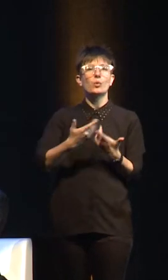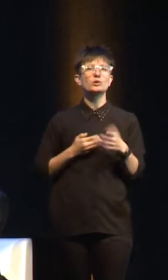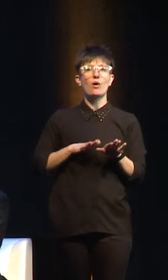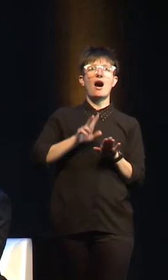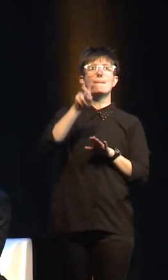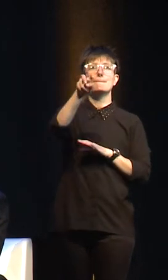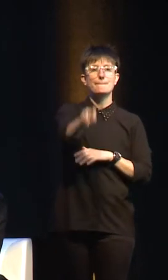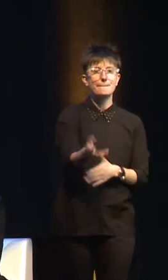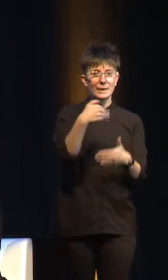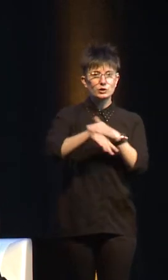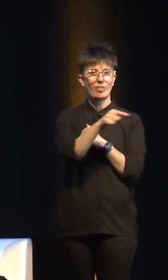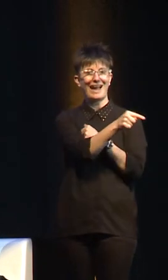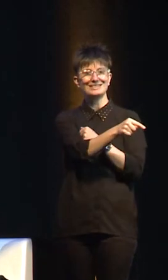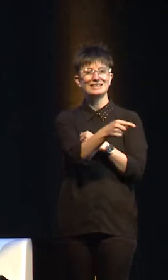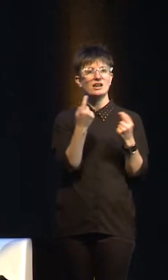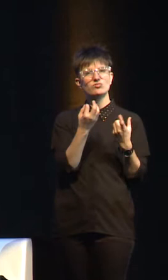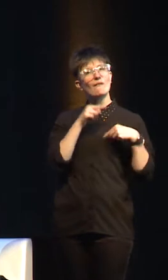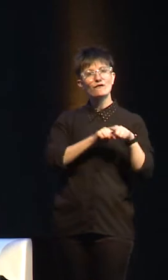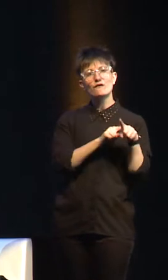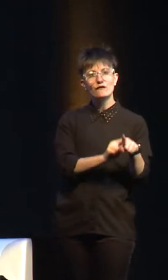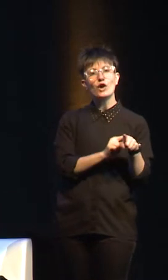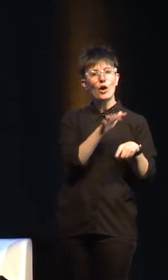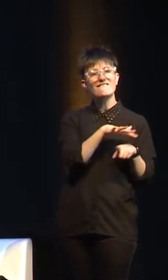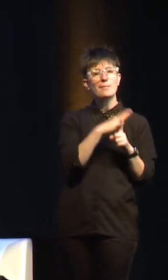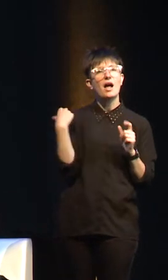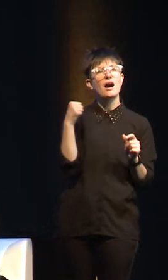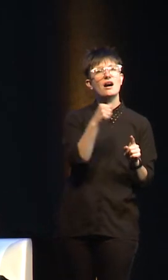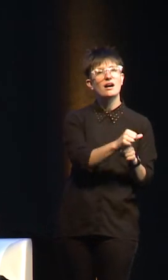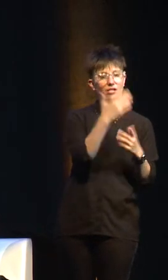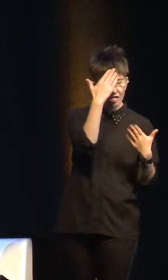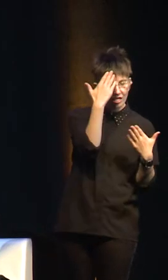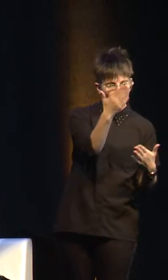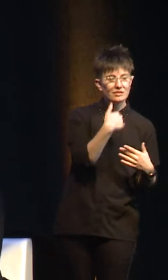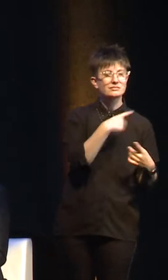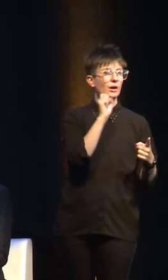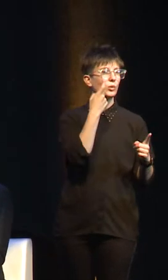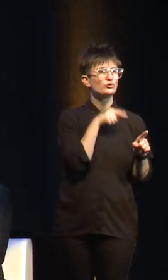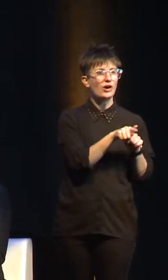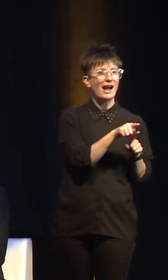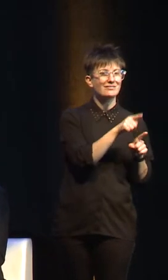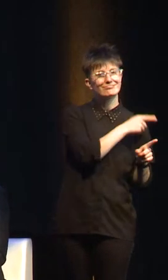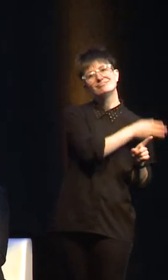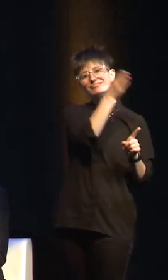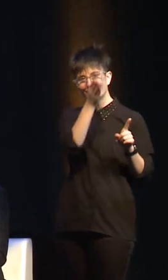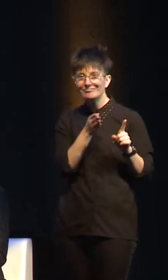risk rather than doing what my family's done for generations and trying to earn 100k in a coal mine. Minister Shaw: Yeah okay so I completely agree